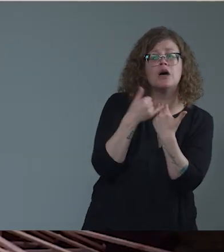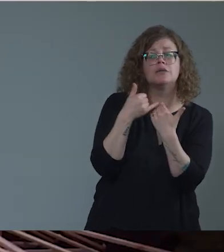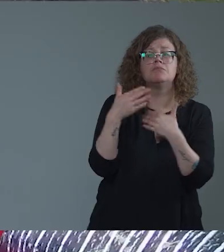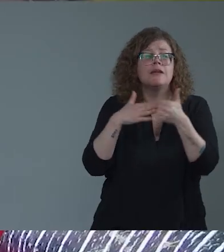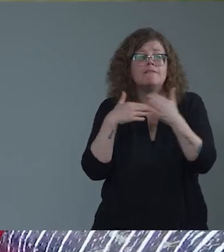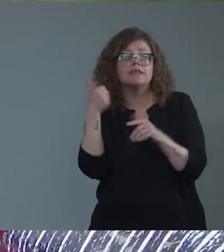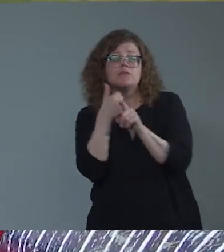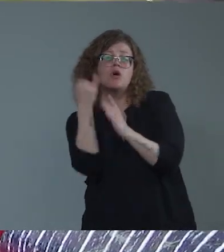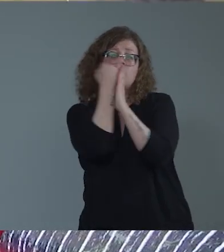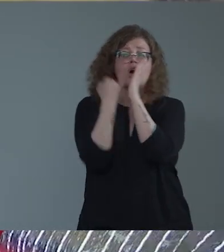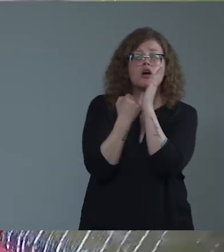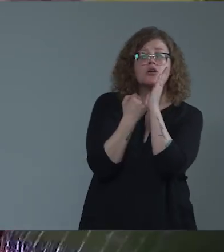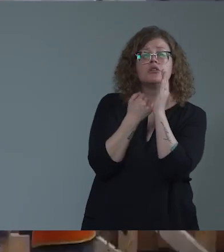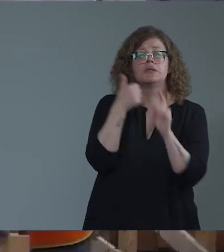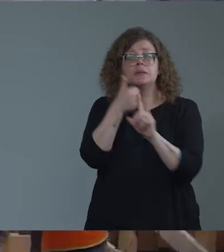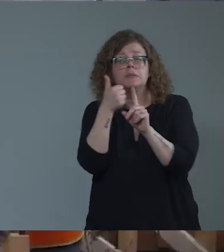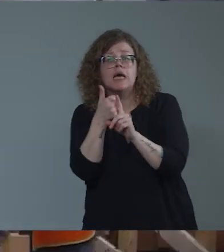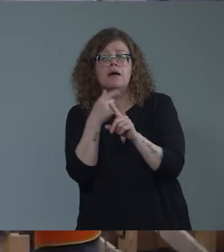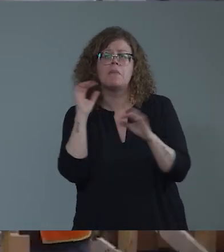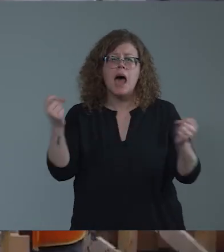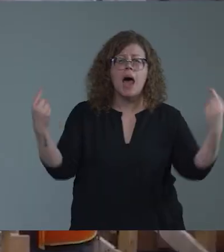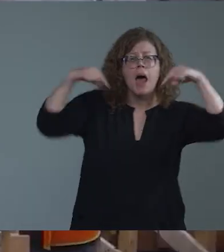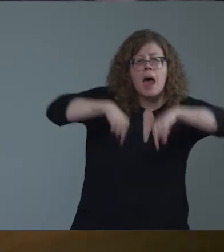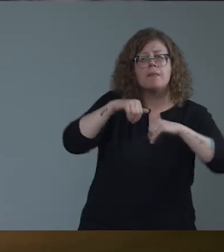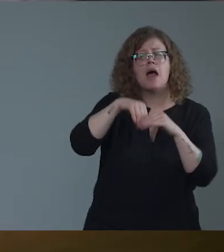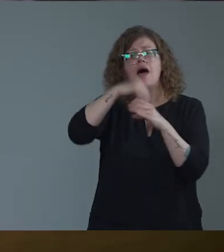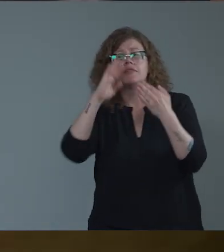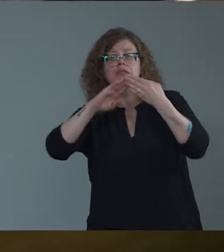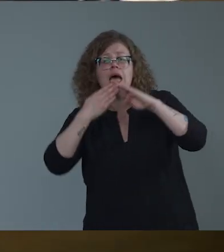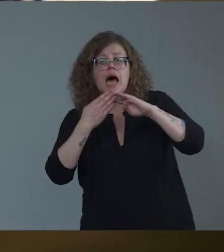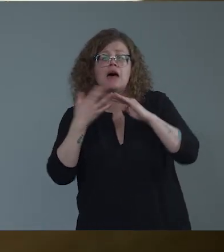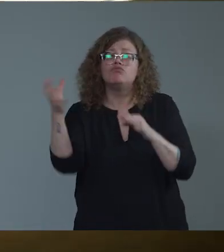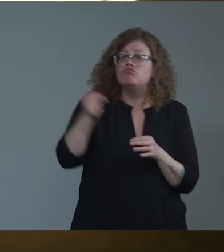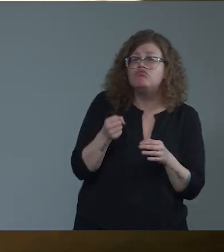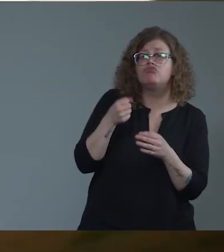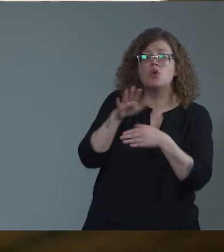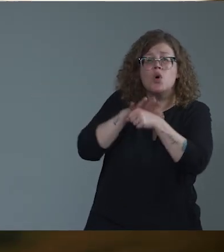might come from out of town, they're hiring local fabricators. They're getting materials from local businesses.